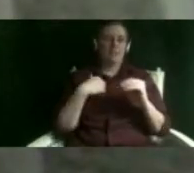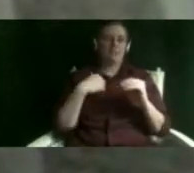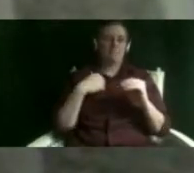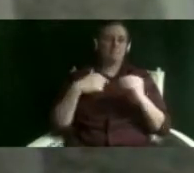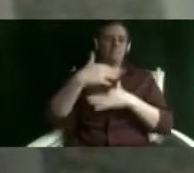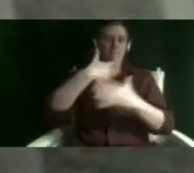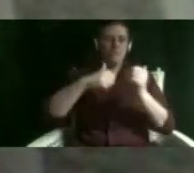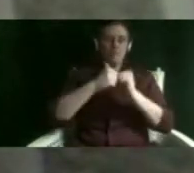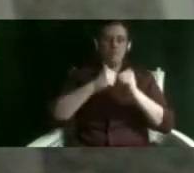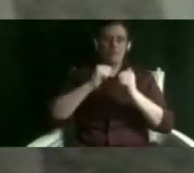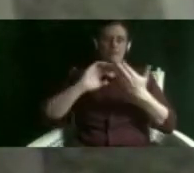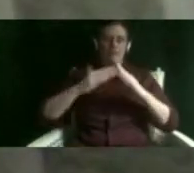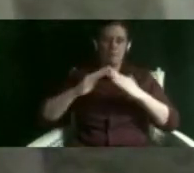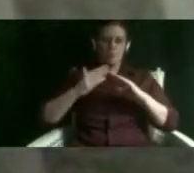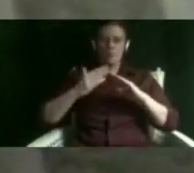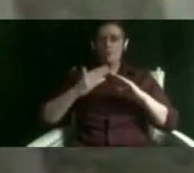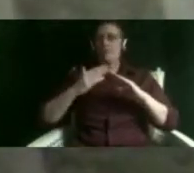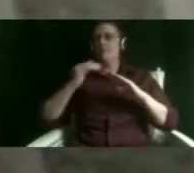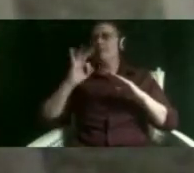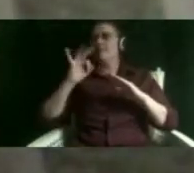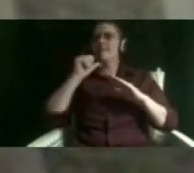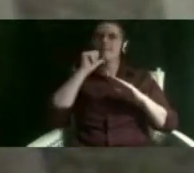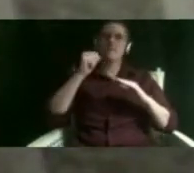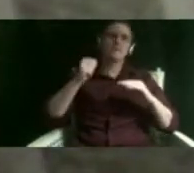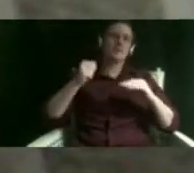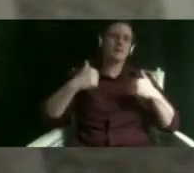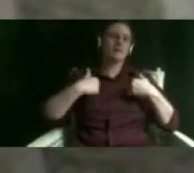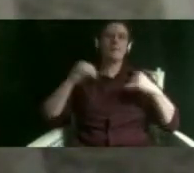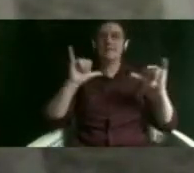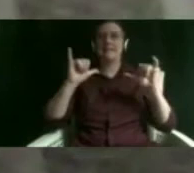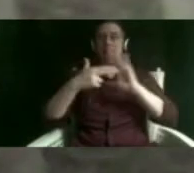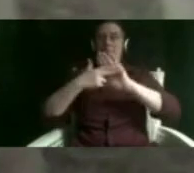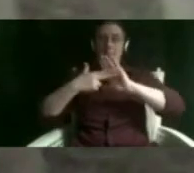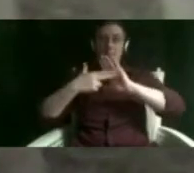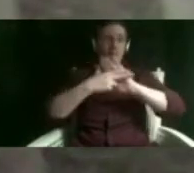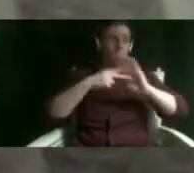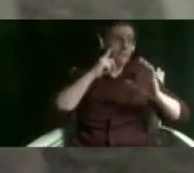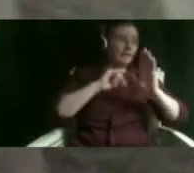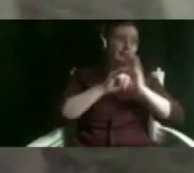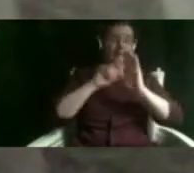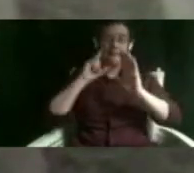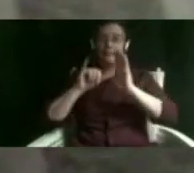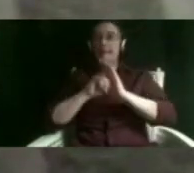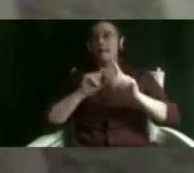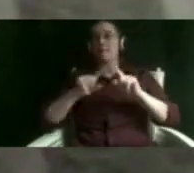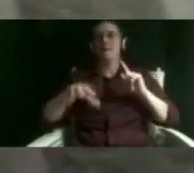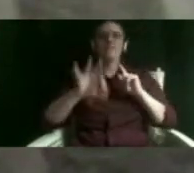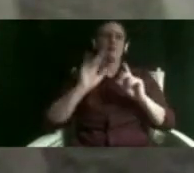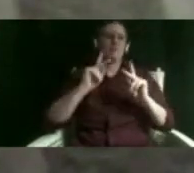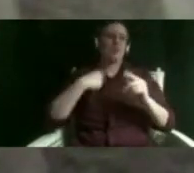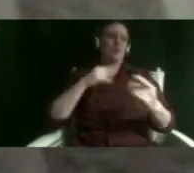of friends with the same label identity as me i've been able to find people that i can connect to and